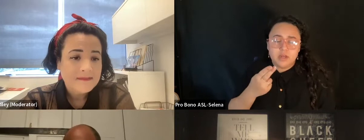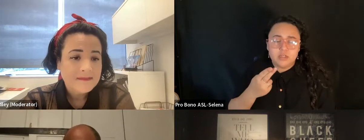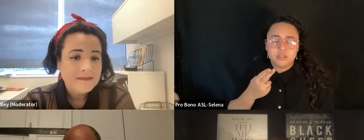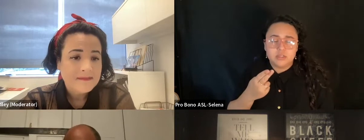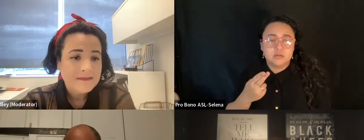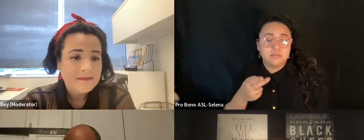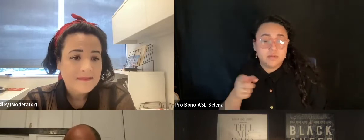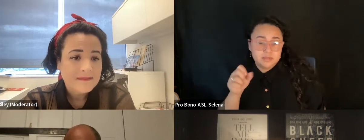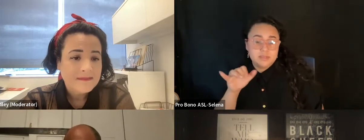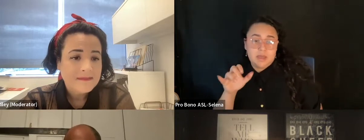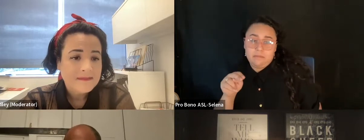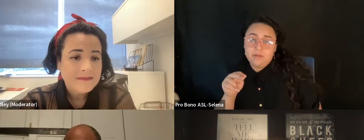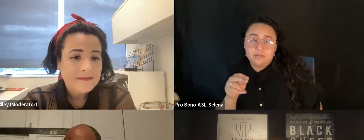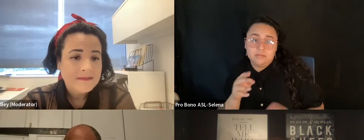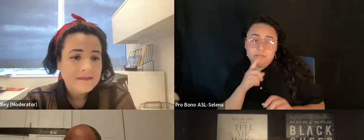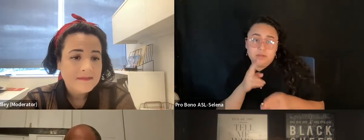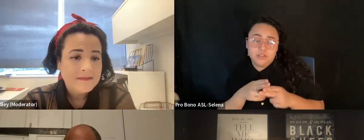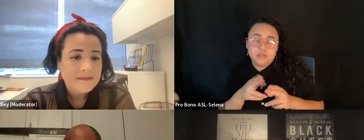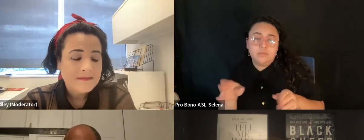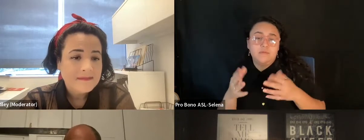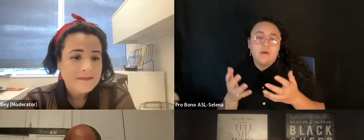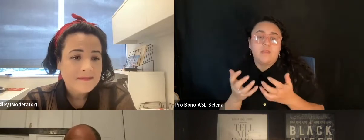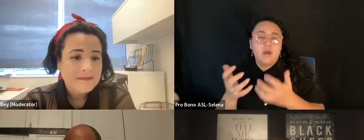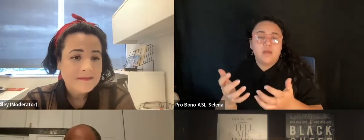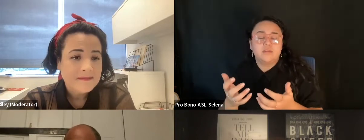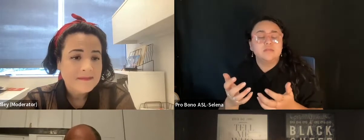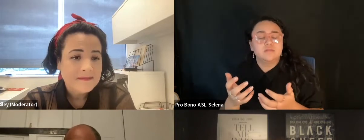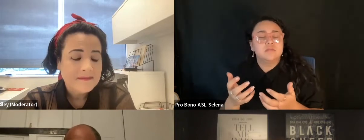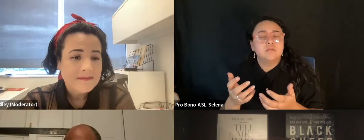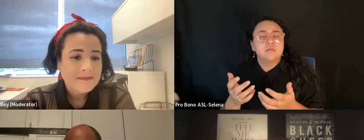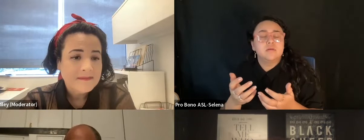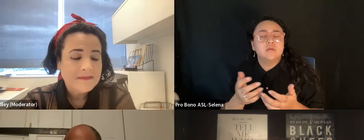To bring their own behind site to bare. To re-experience the story.